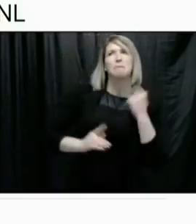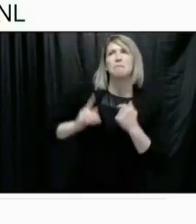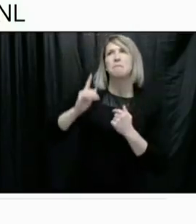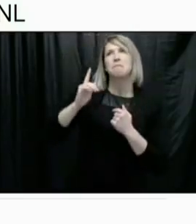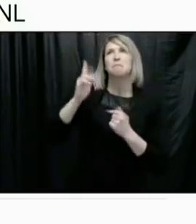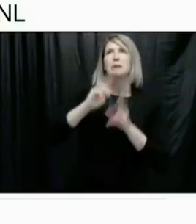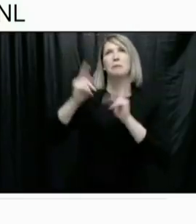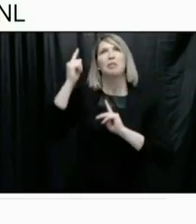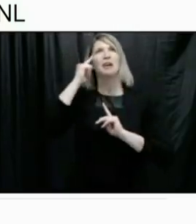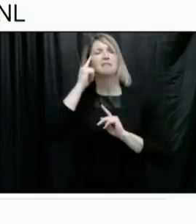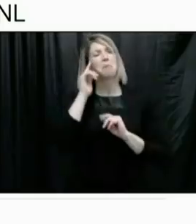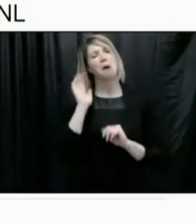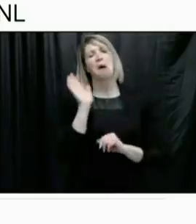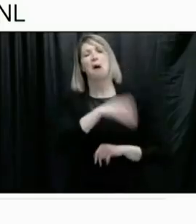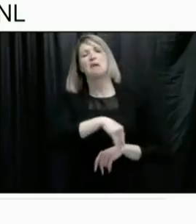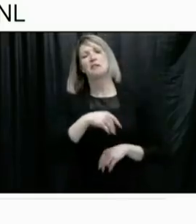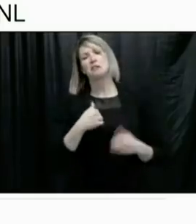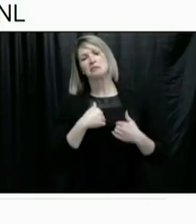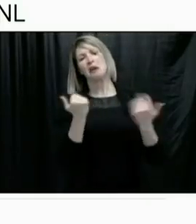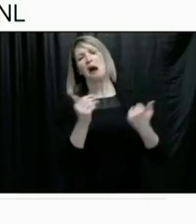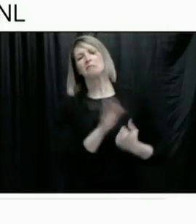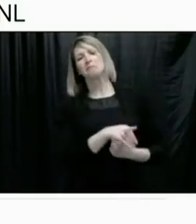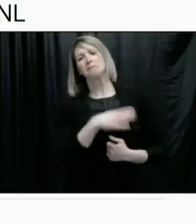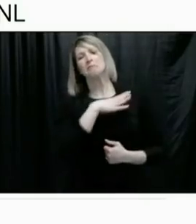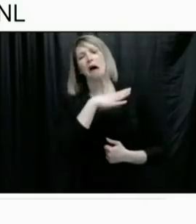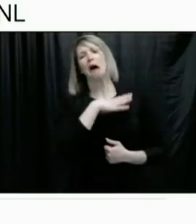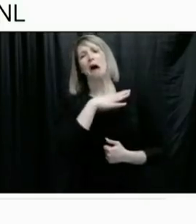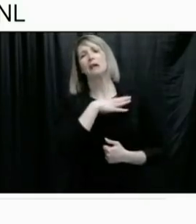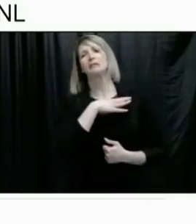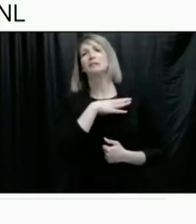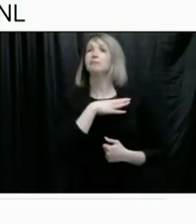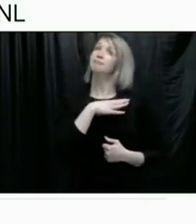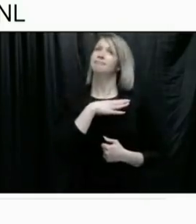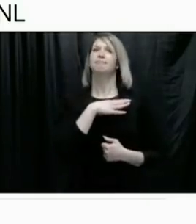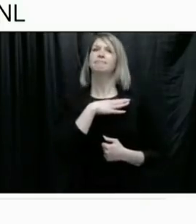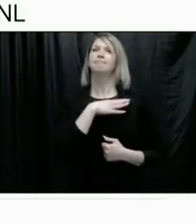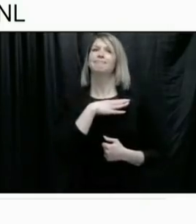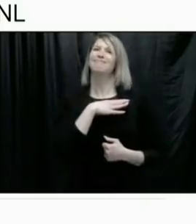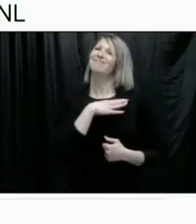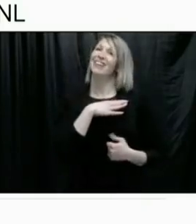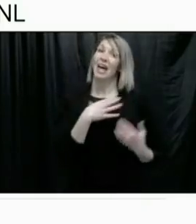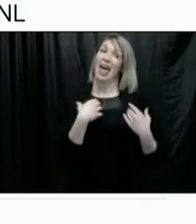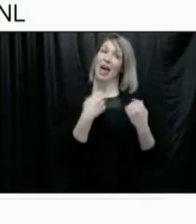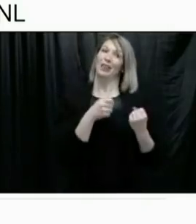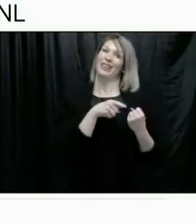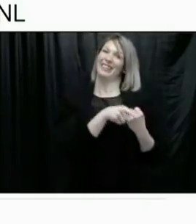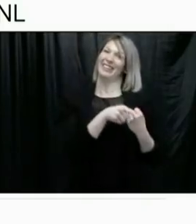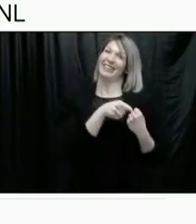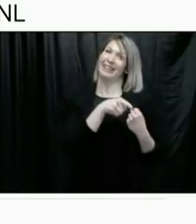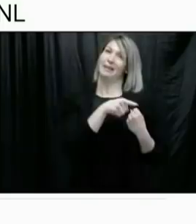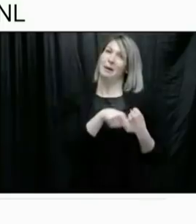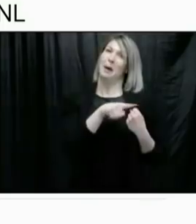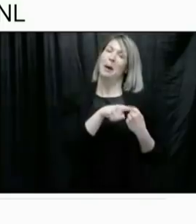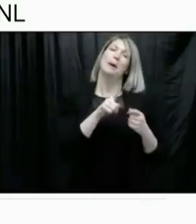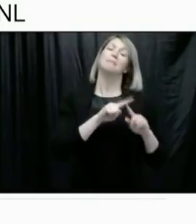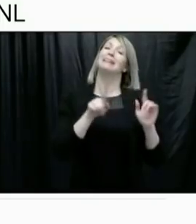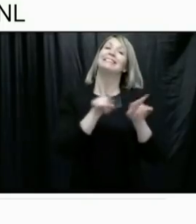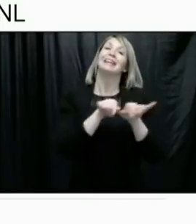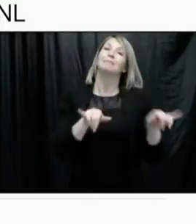SOME CAN ARGUE, WELL, THE YOUNG INDIVIDUALS, MOST OF THEM DO